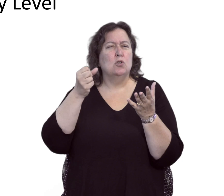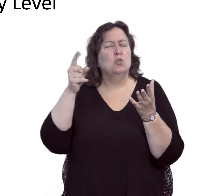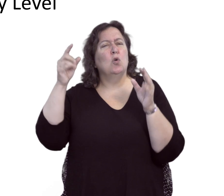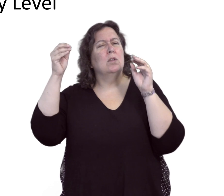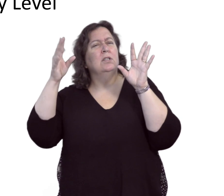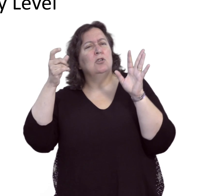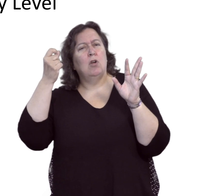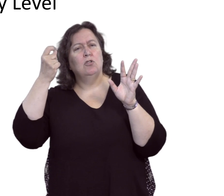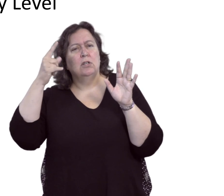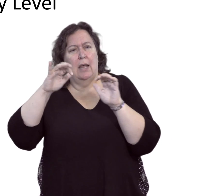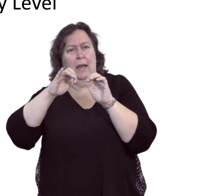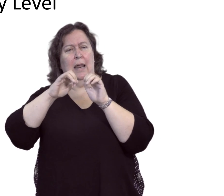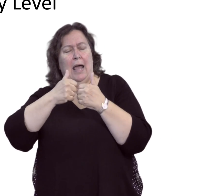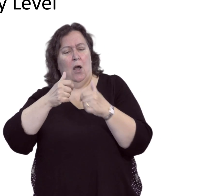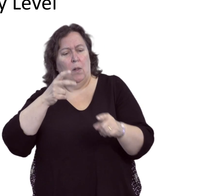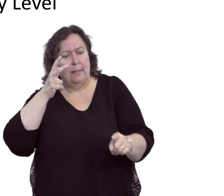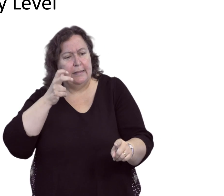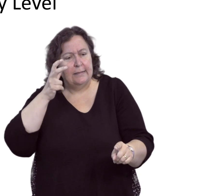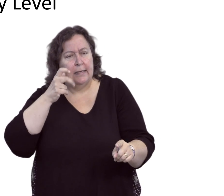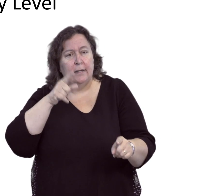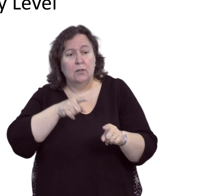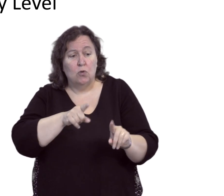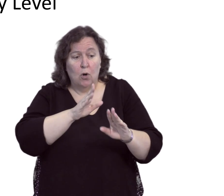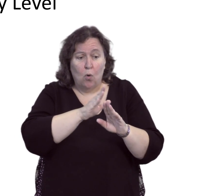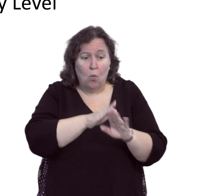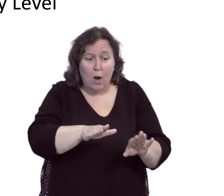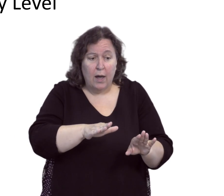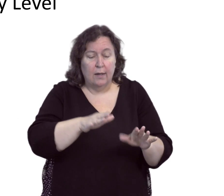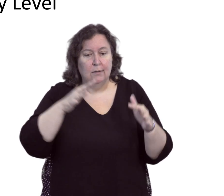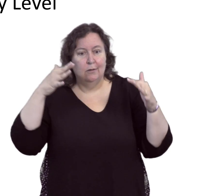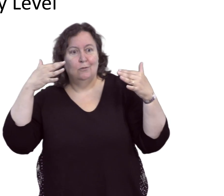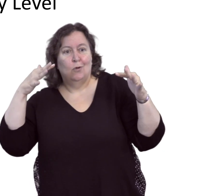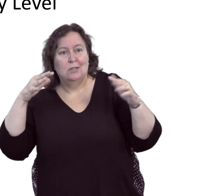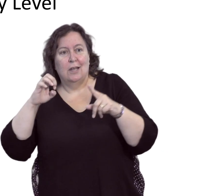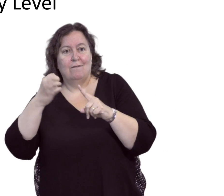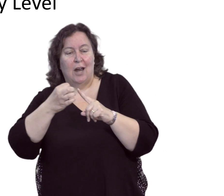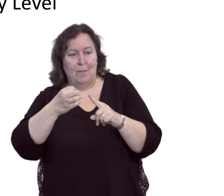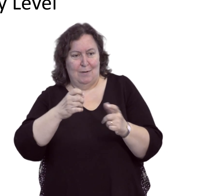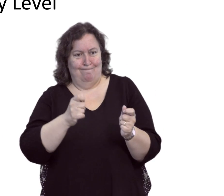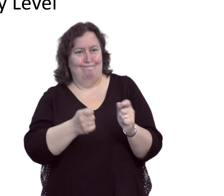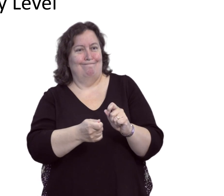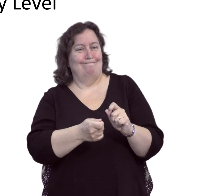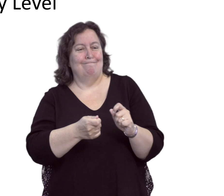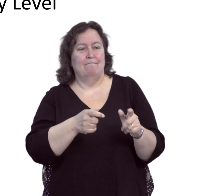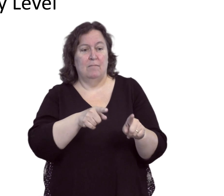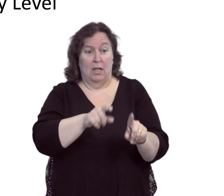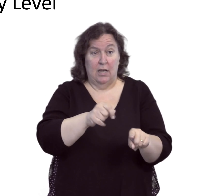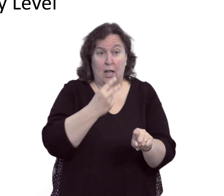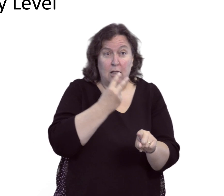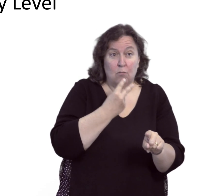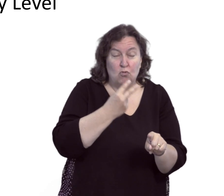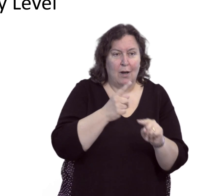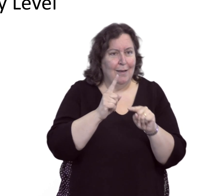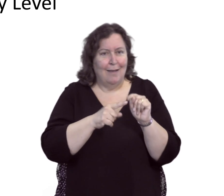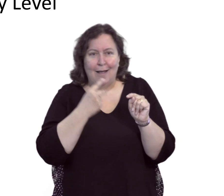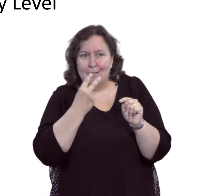so teachers understand how listening in quiet and noise and with or without speechreading